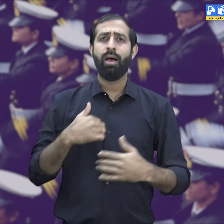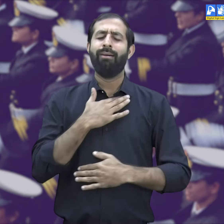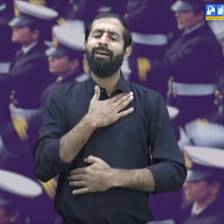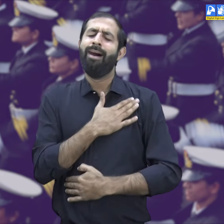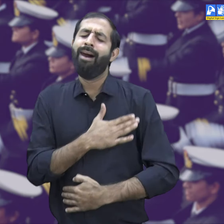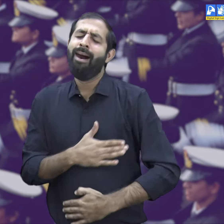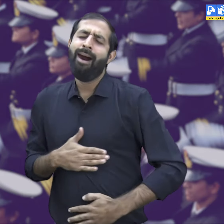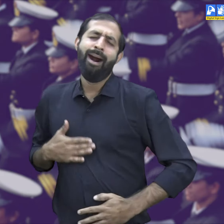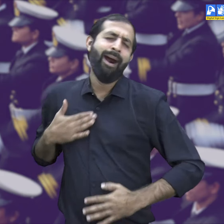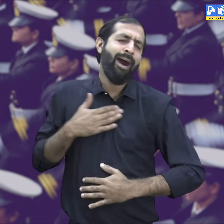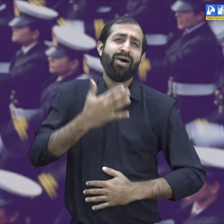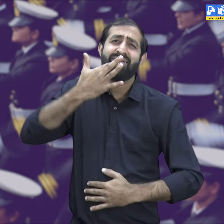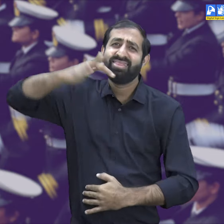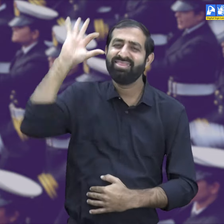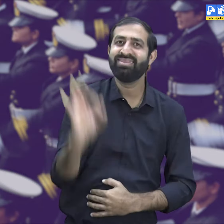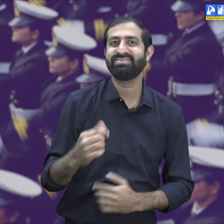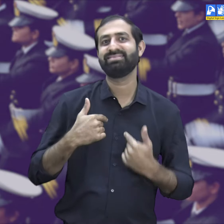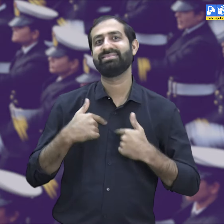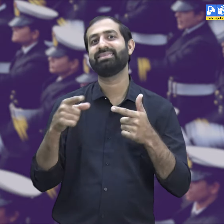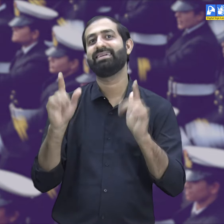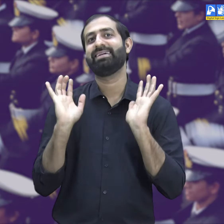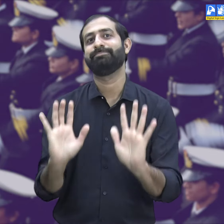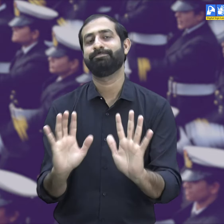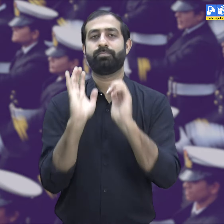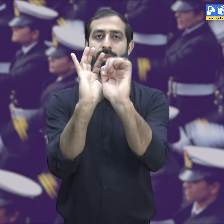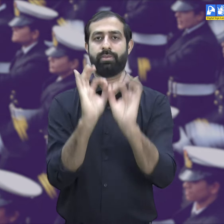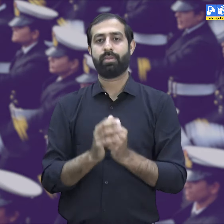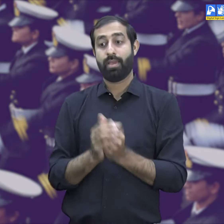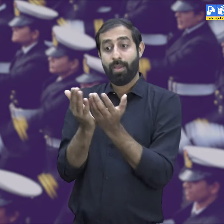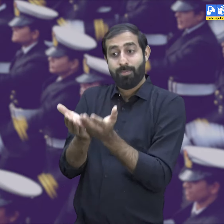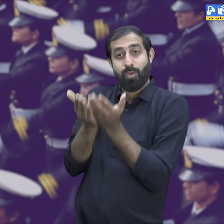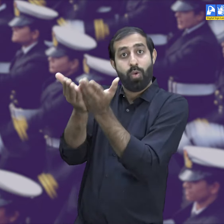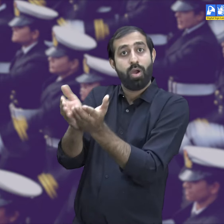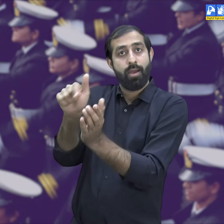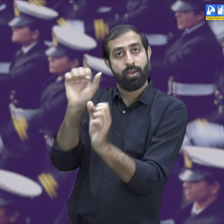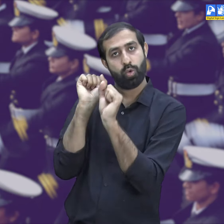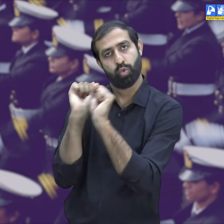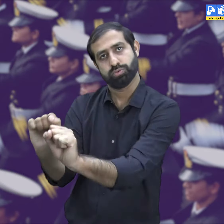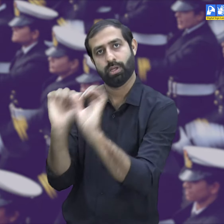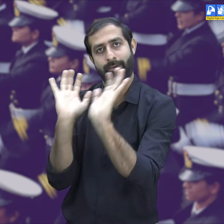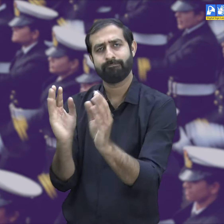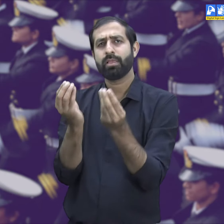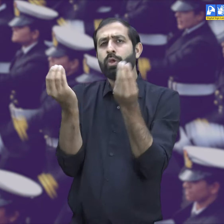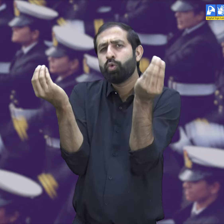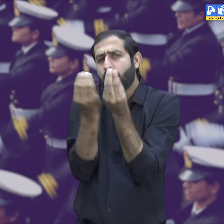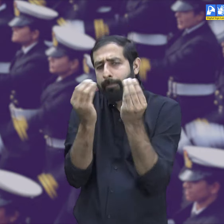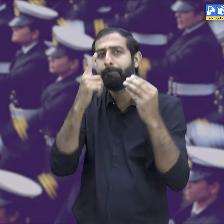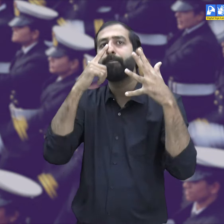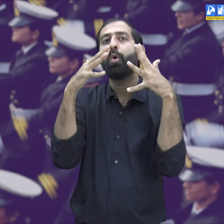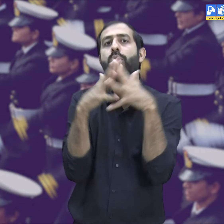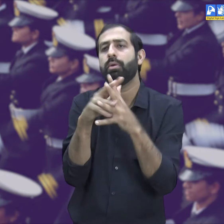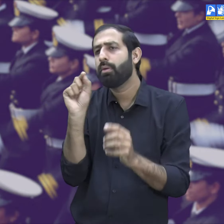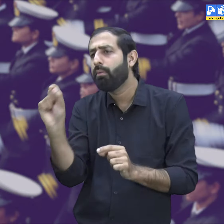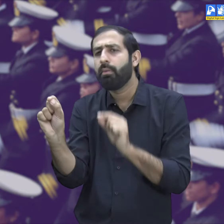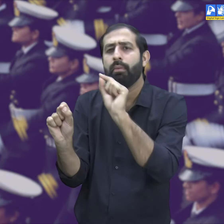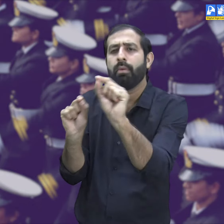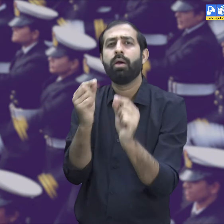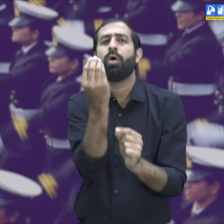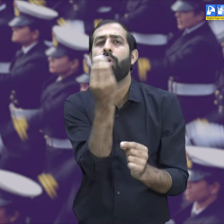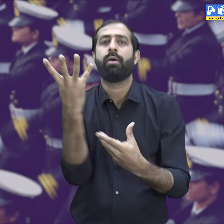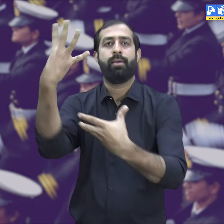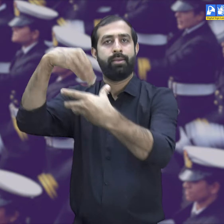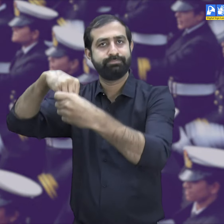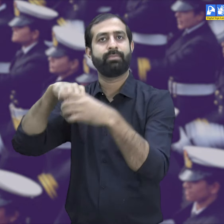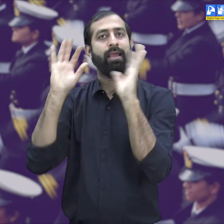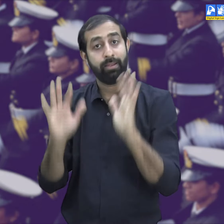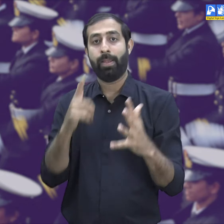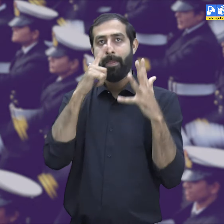I really enjoy it. Very few lady officers have worked on a ship.